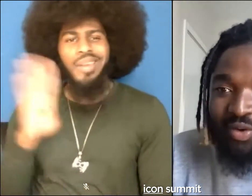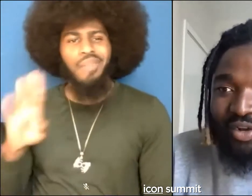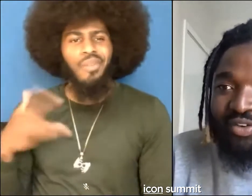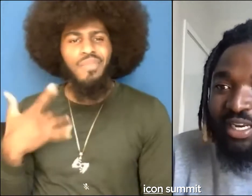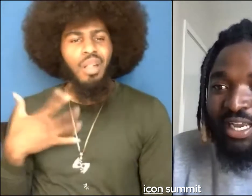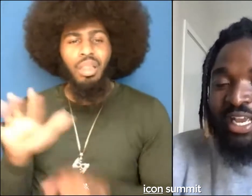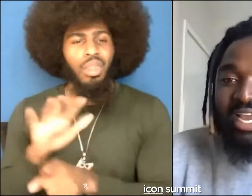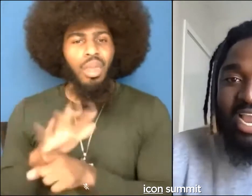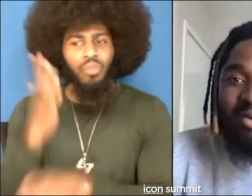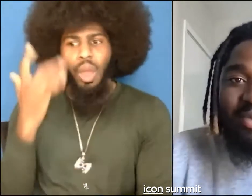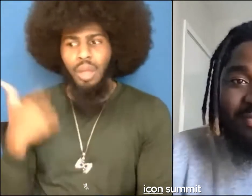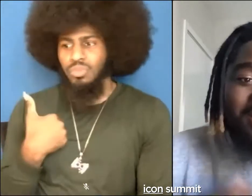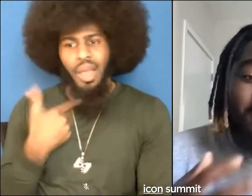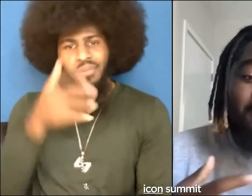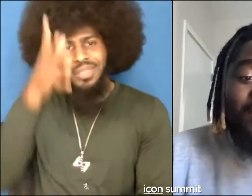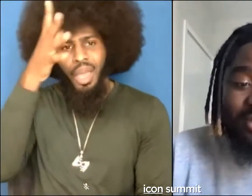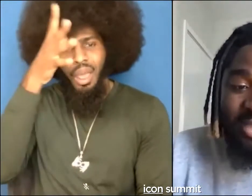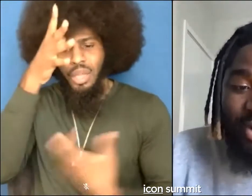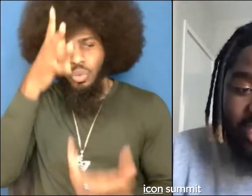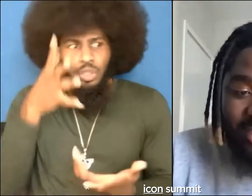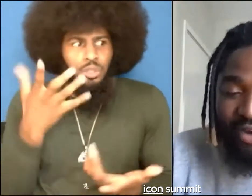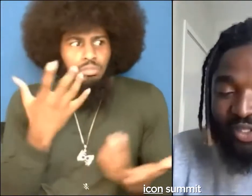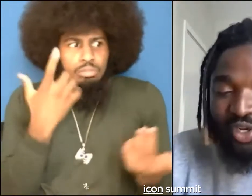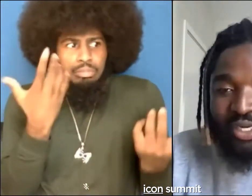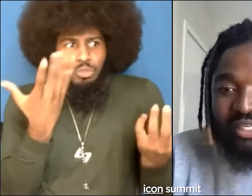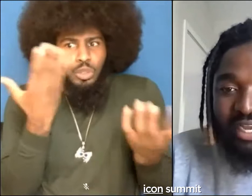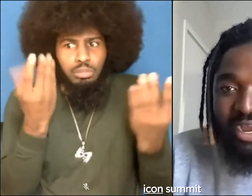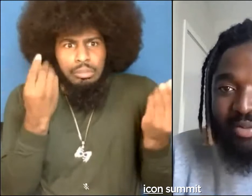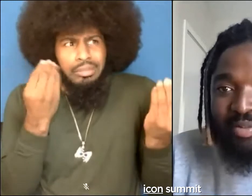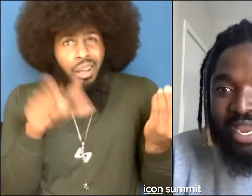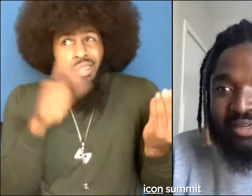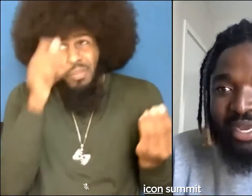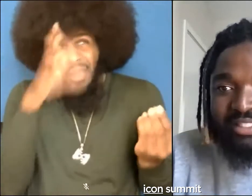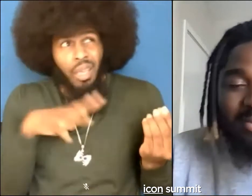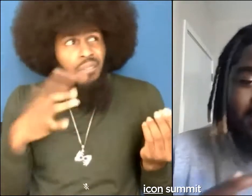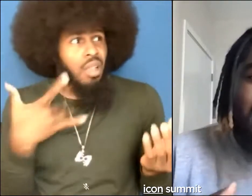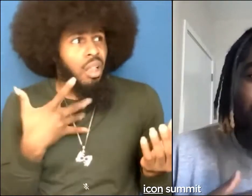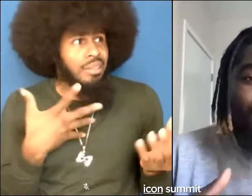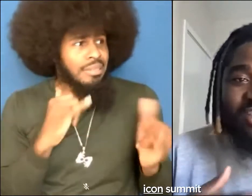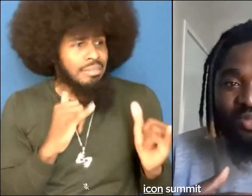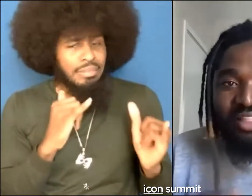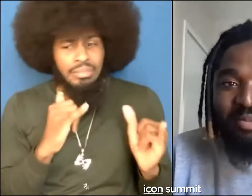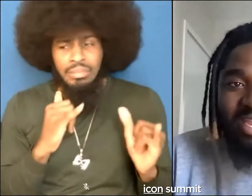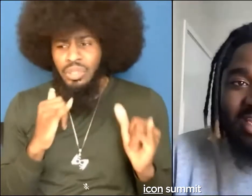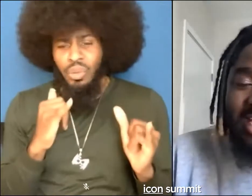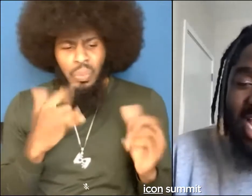and wondering if other men felt the same way. I thought I was alone. And by the time I started having conversations with other men.